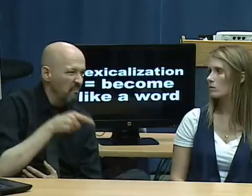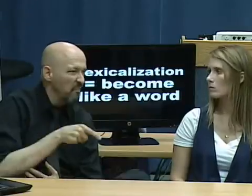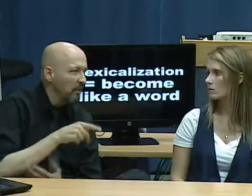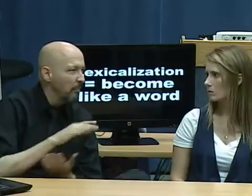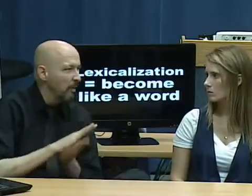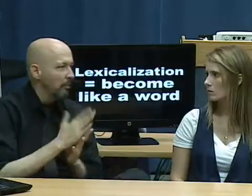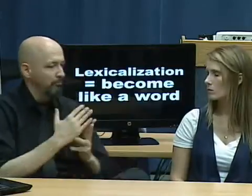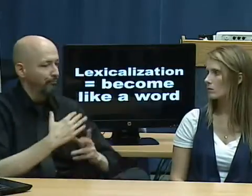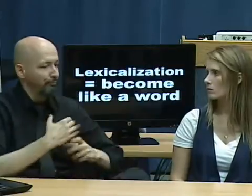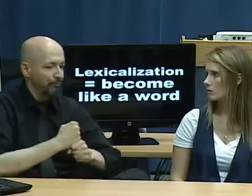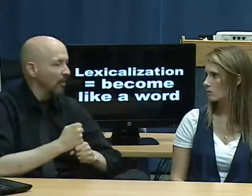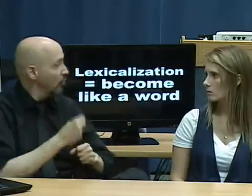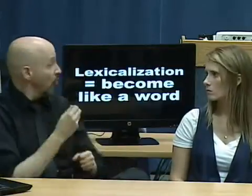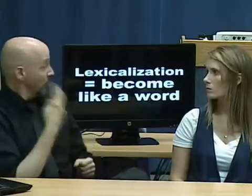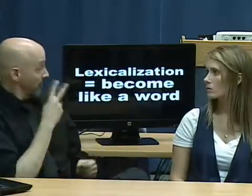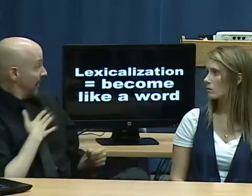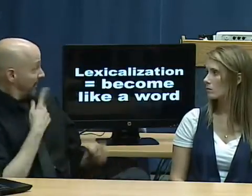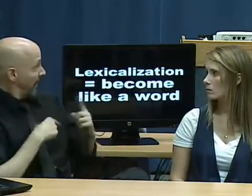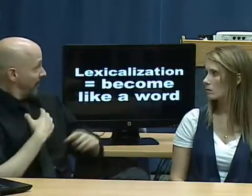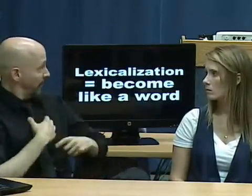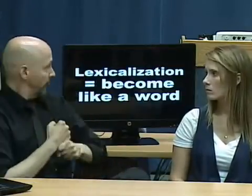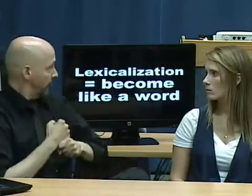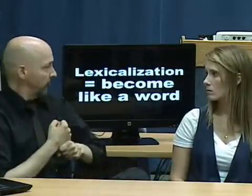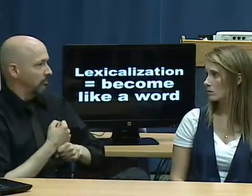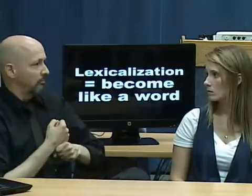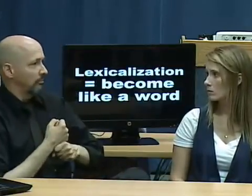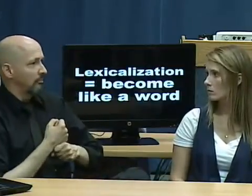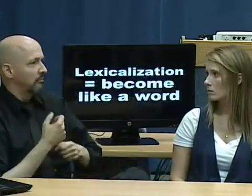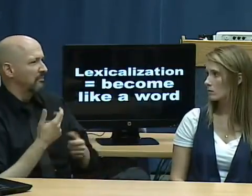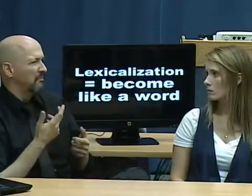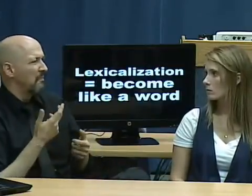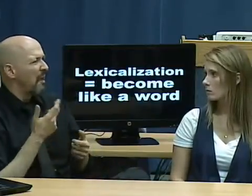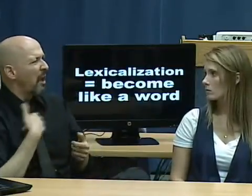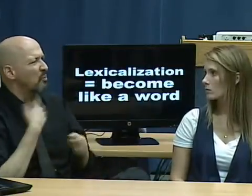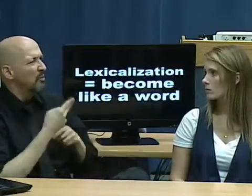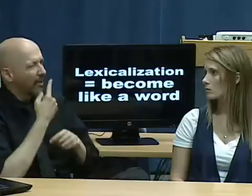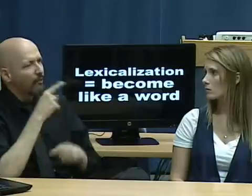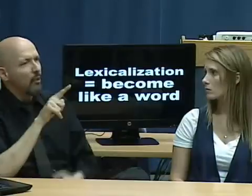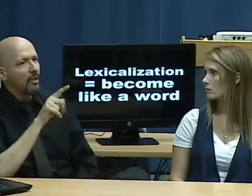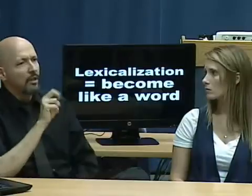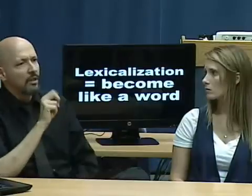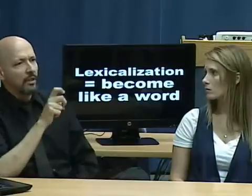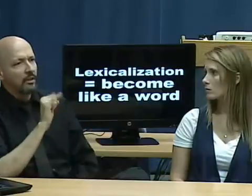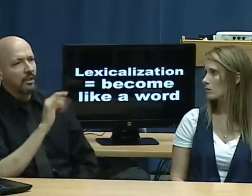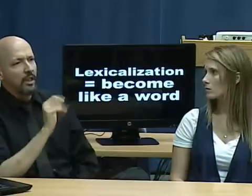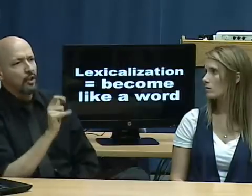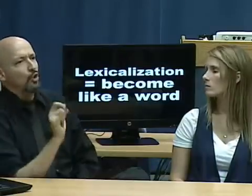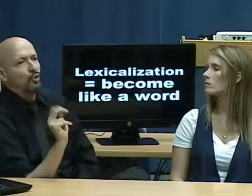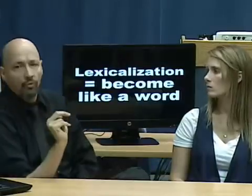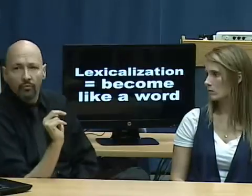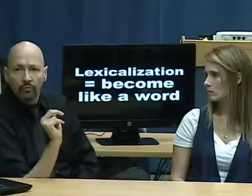It becomes condensed. Do you know that sign? I'm using it for LEXICALIZATION.